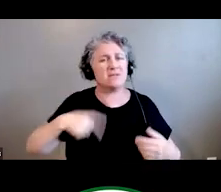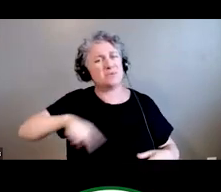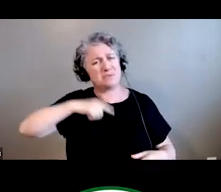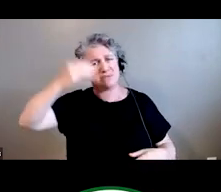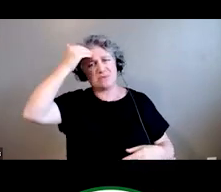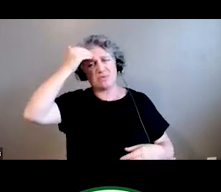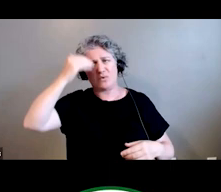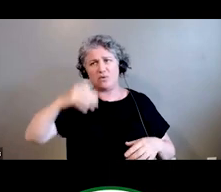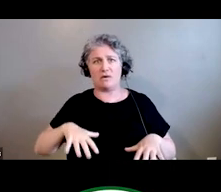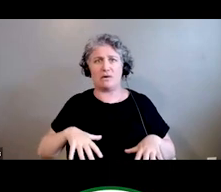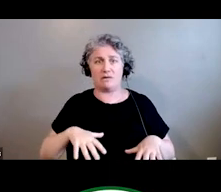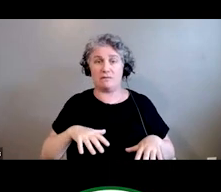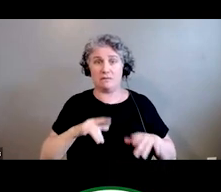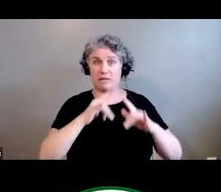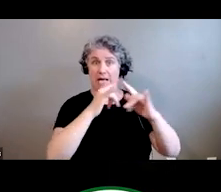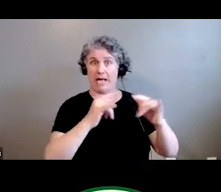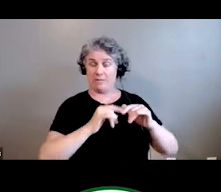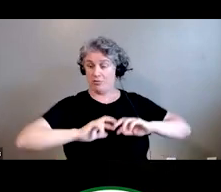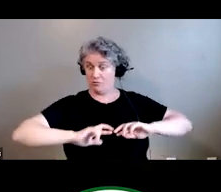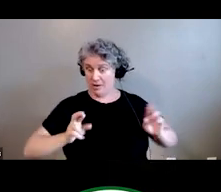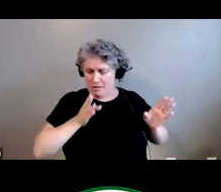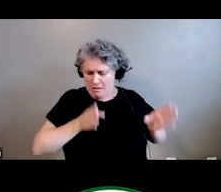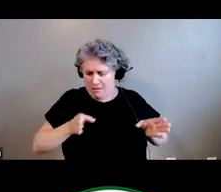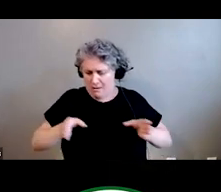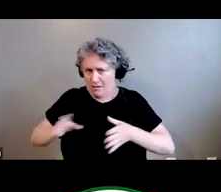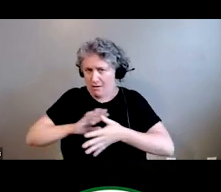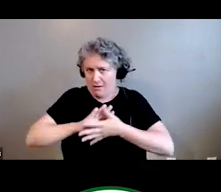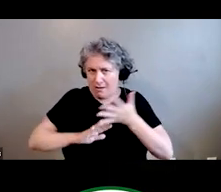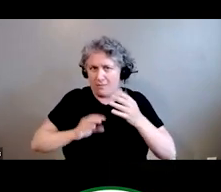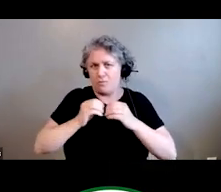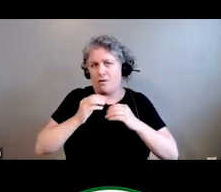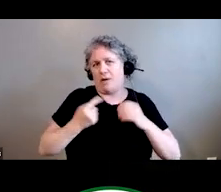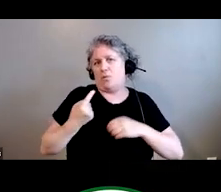And so giving that up-to-date information, I think also letting people know on a rival,